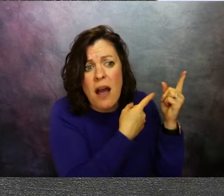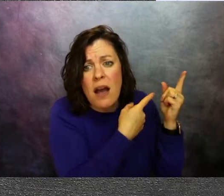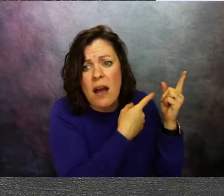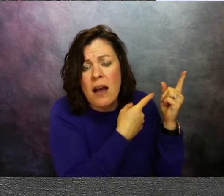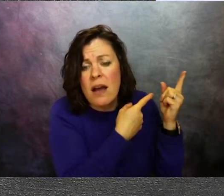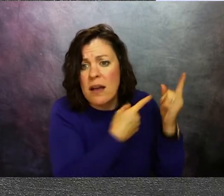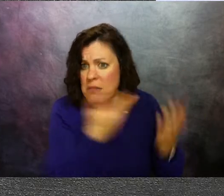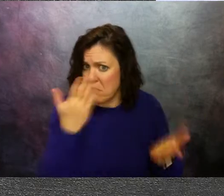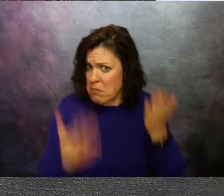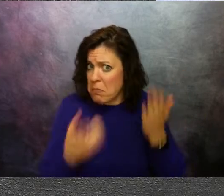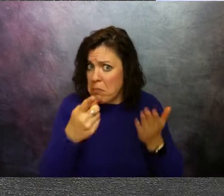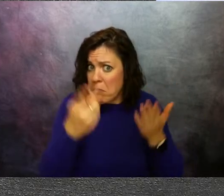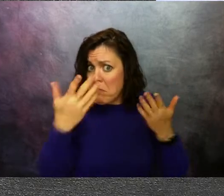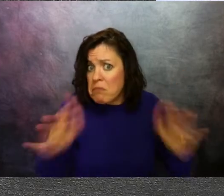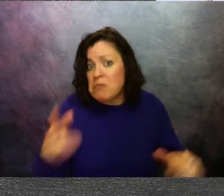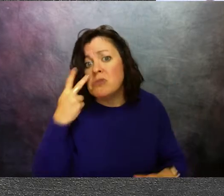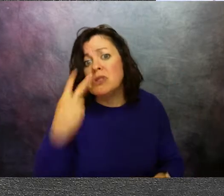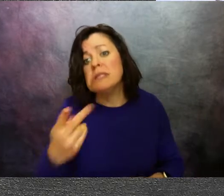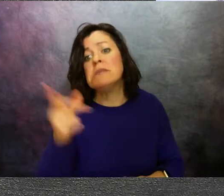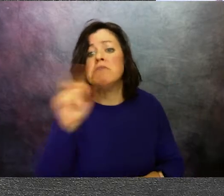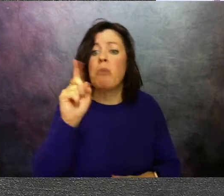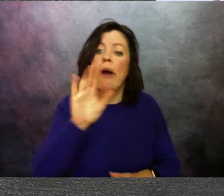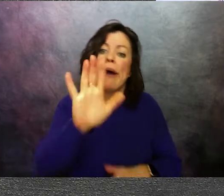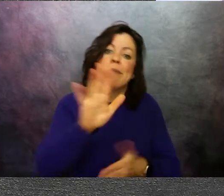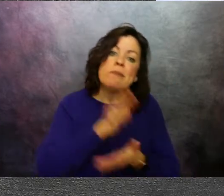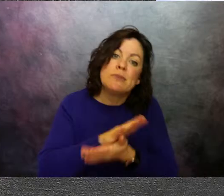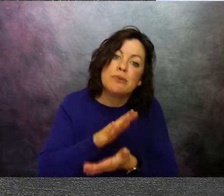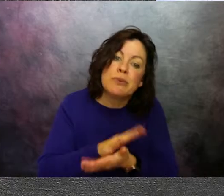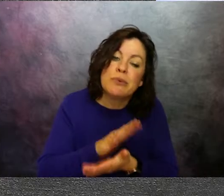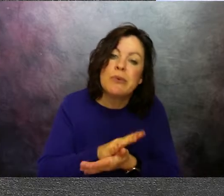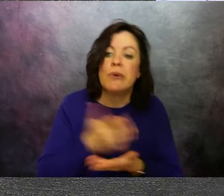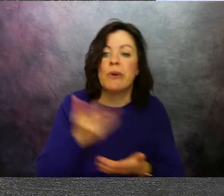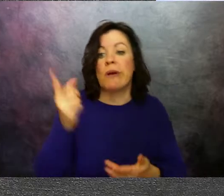Hmm, maybe you've seen one of these at your school